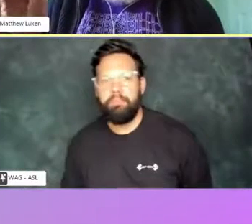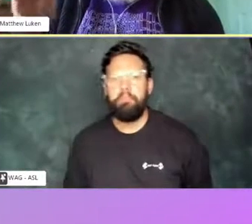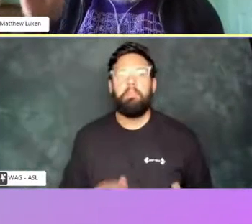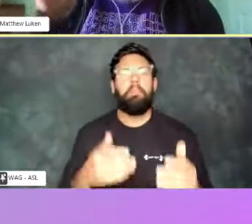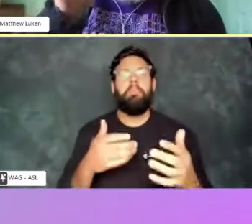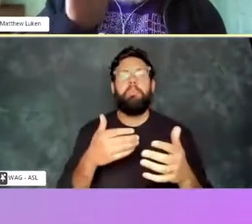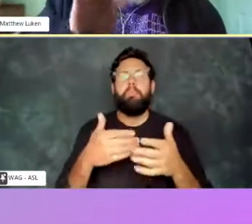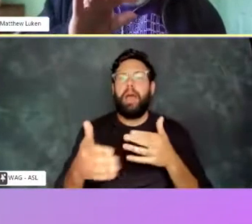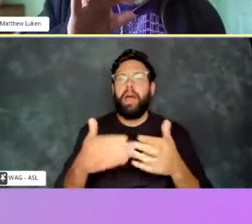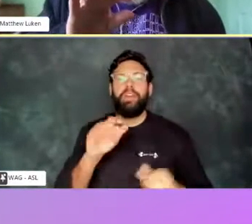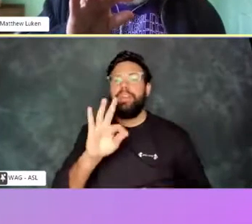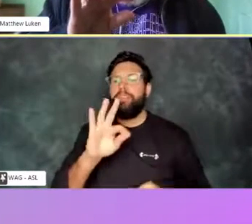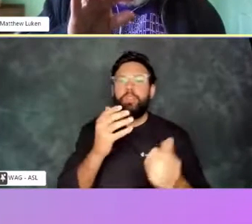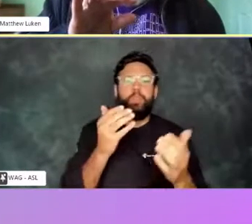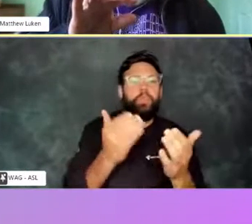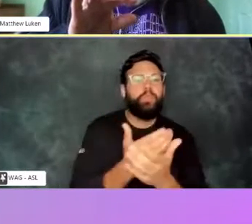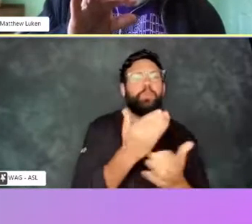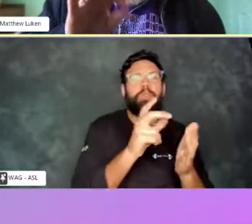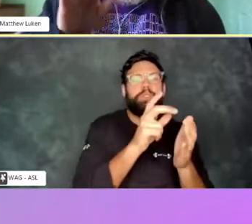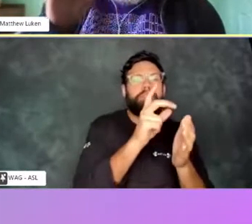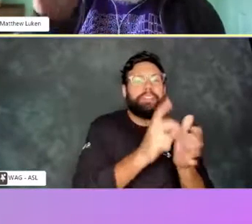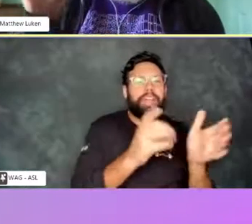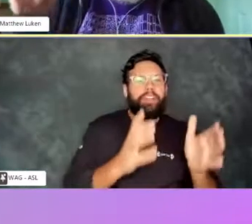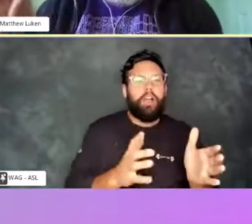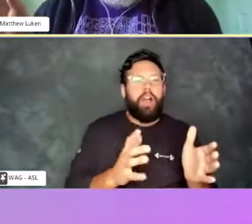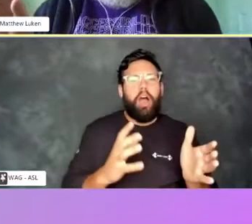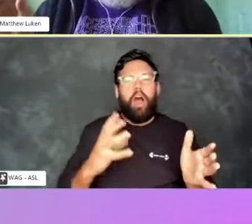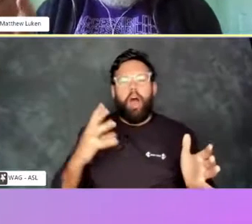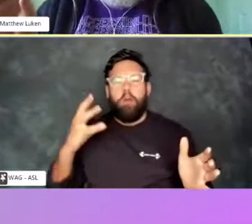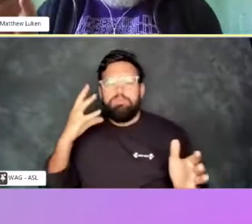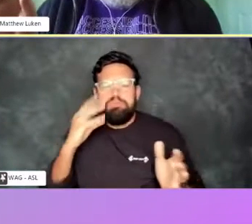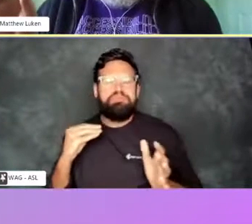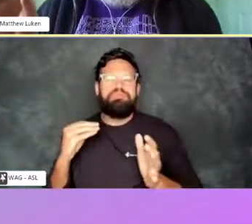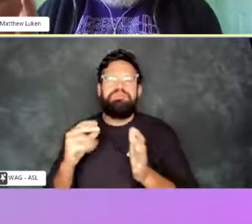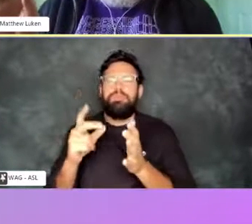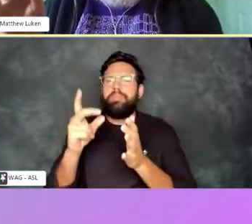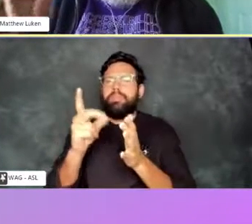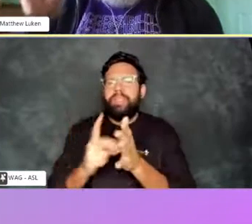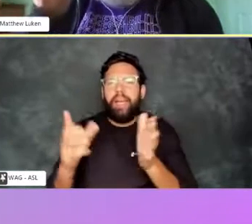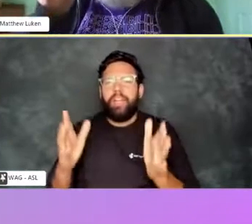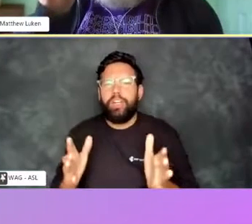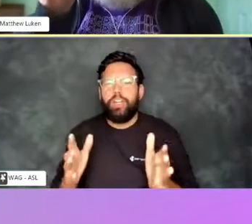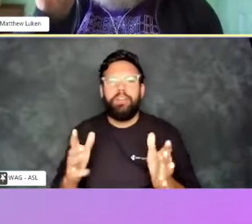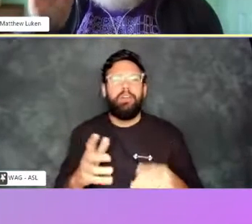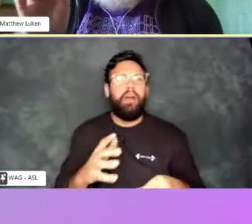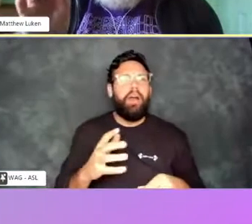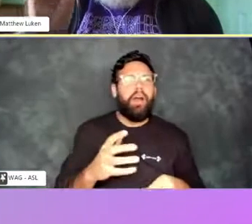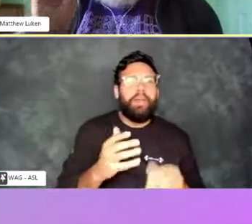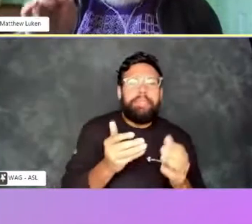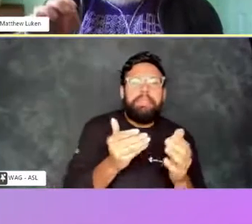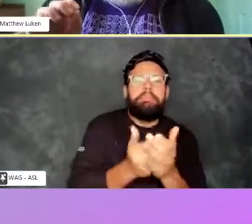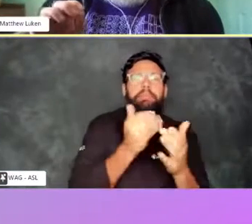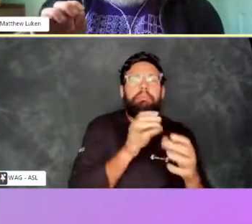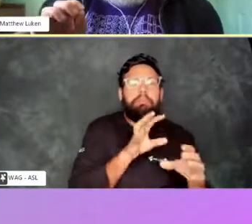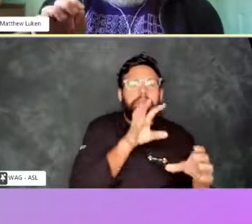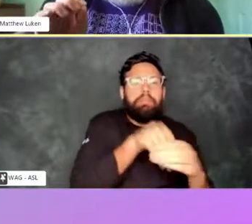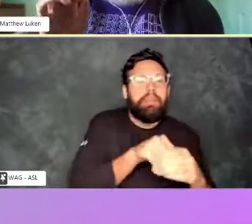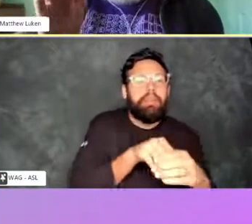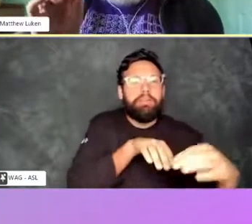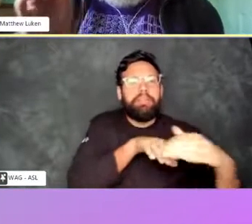And I hope, regardless of whether you are a novice designer or a seasoned designer, whether you are a